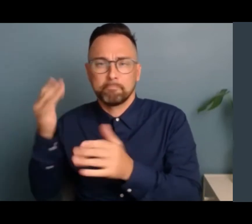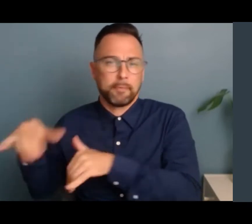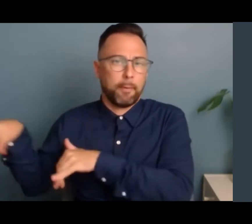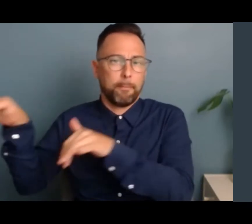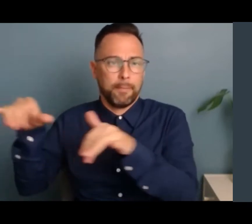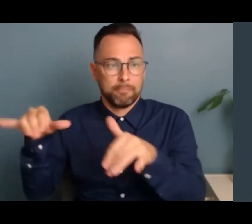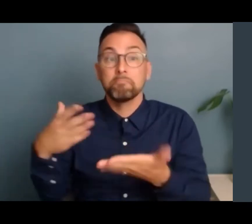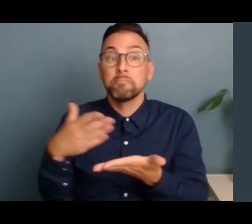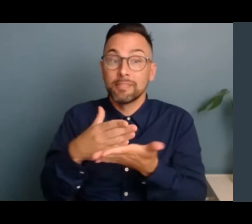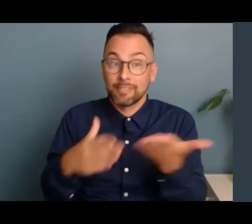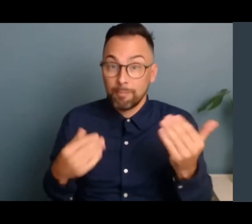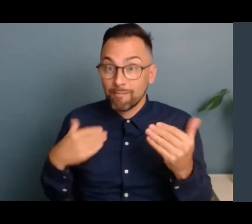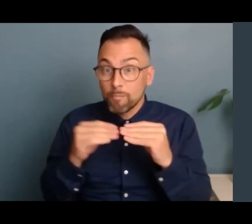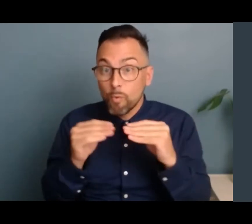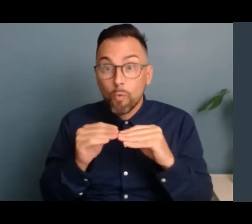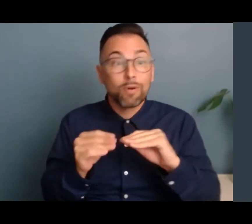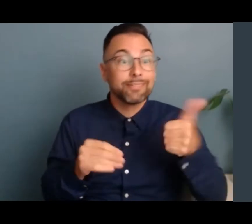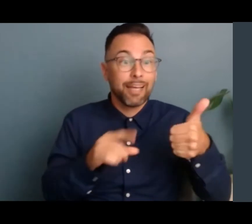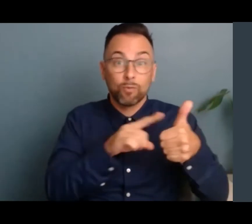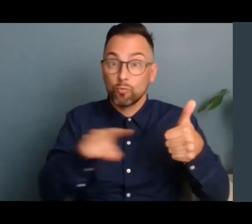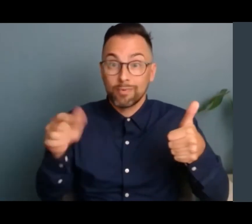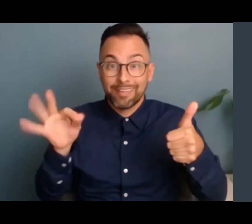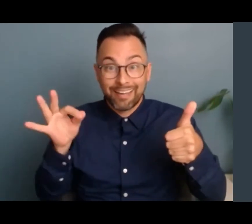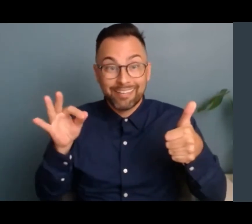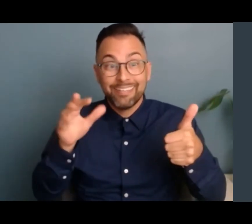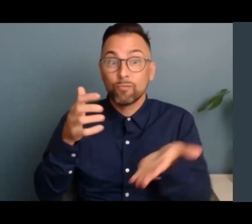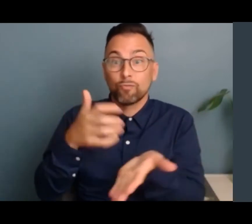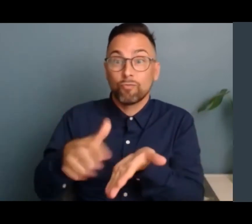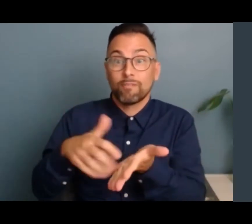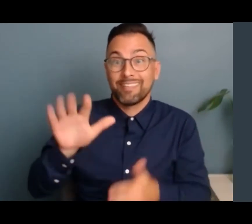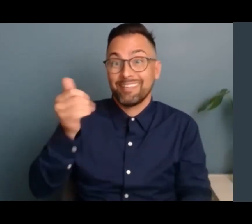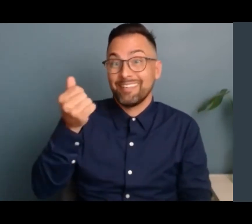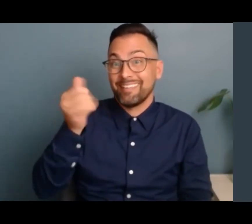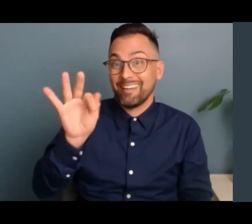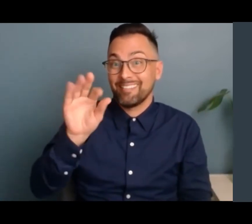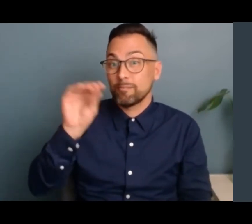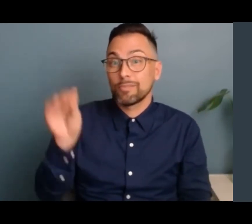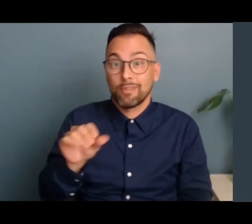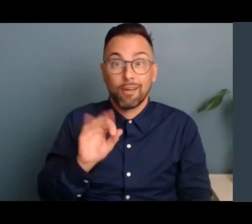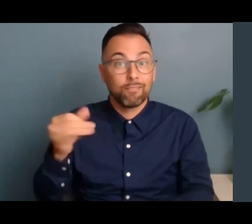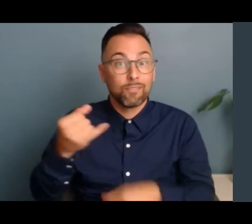More than 50% at zero to nine students-- of the institutions had zero to nine students, and a couple